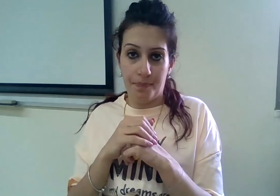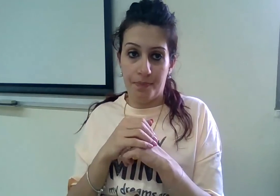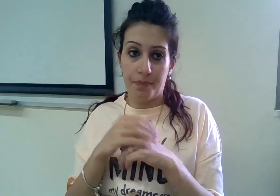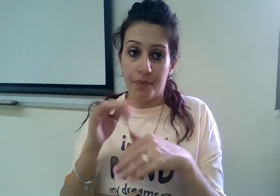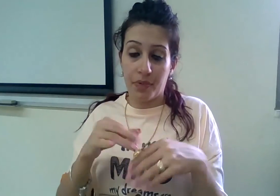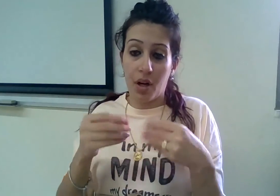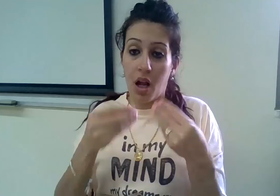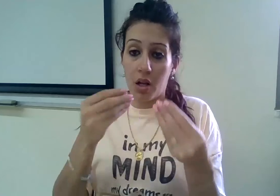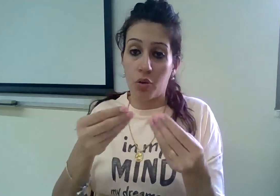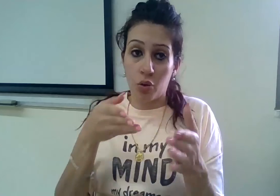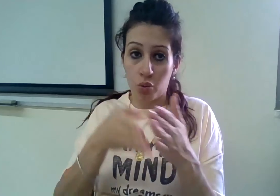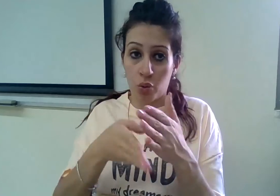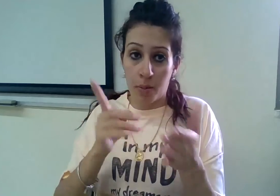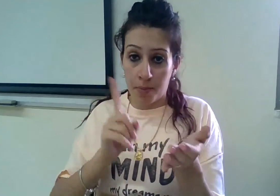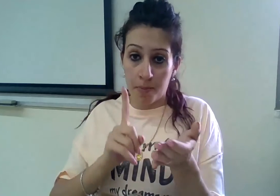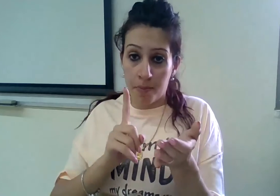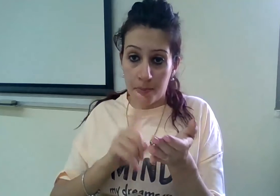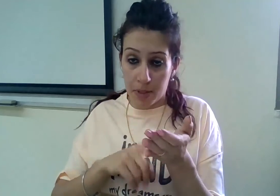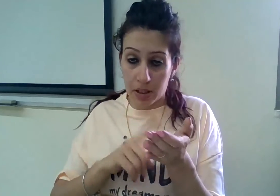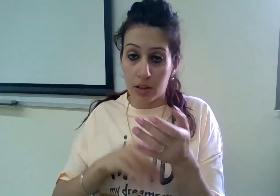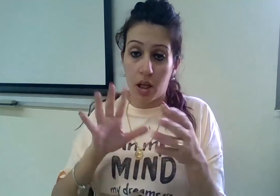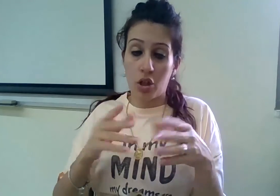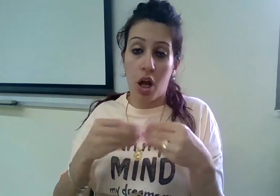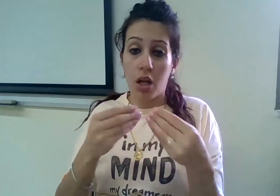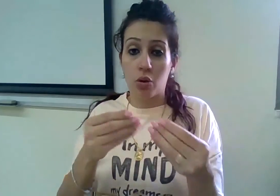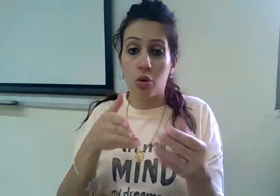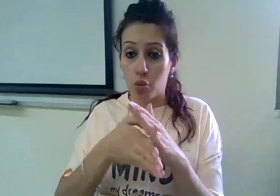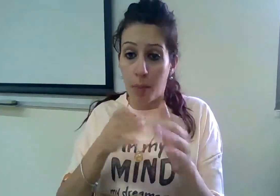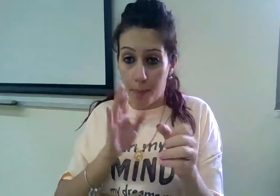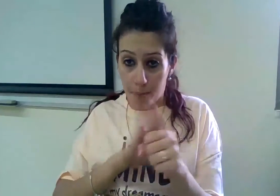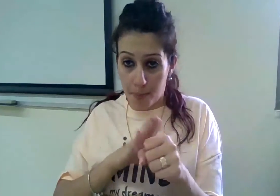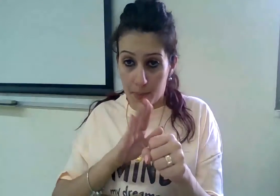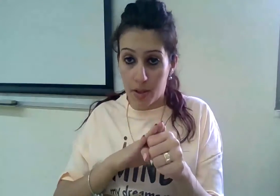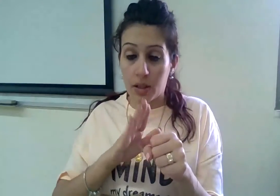And that's what Eszter has mentioned earlier,